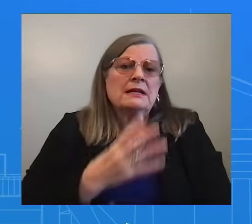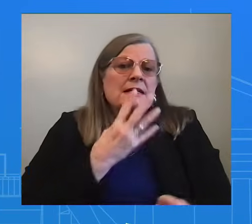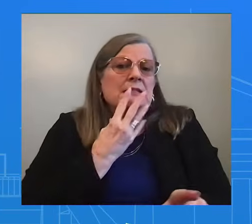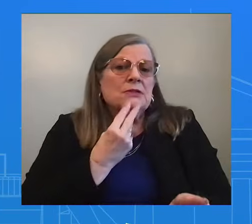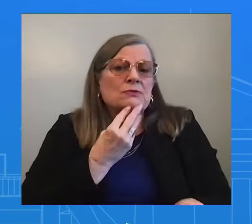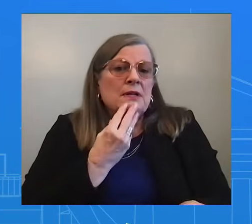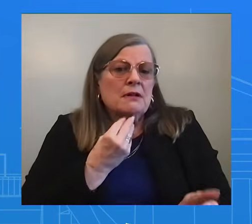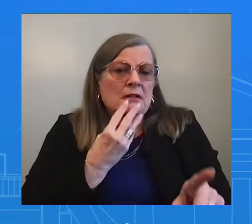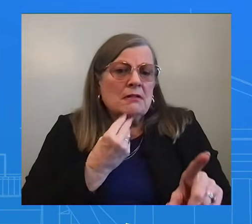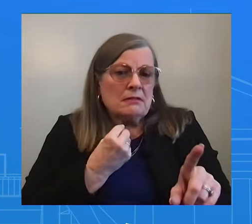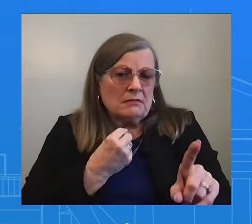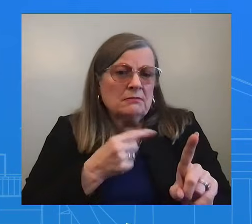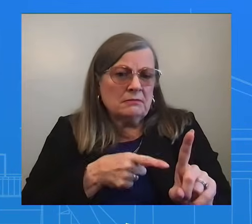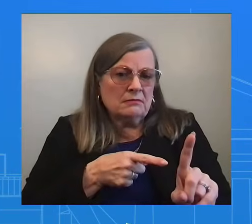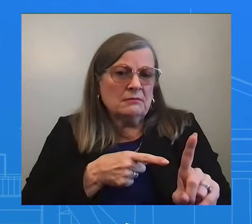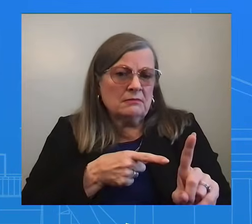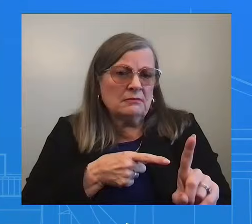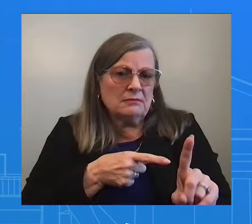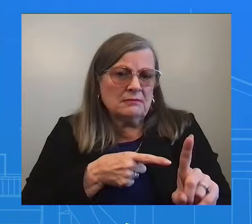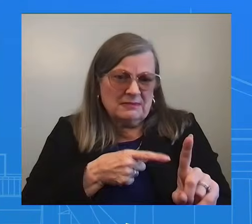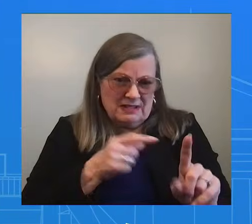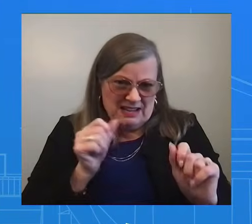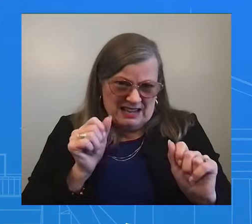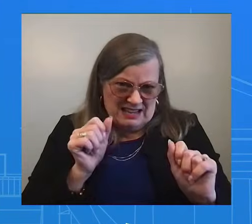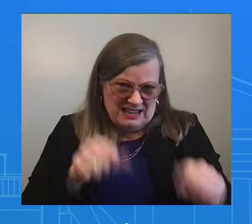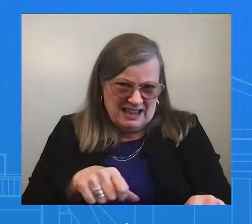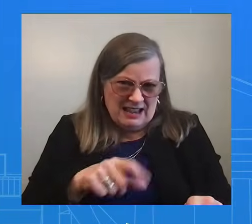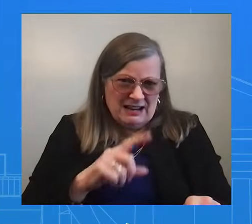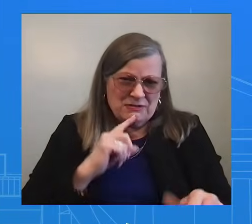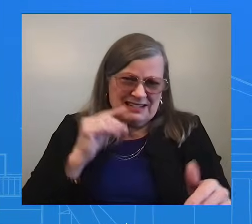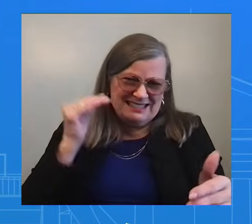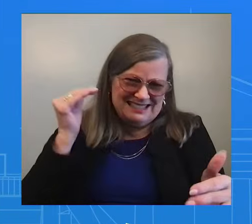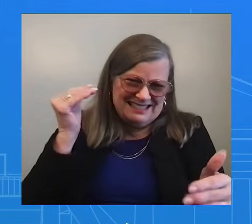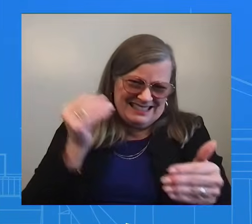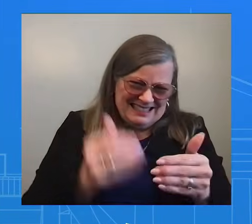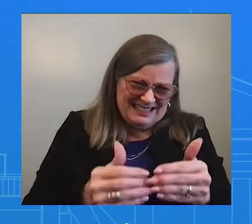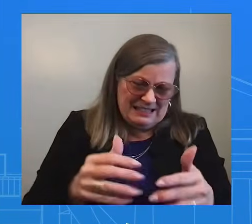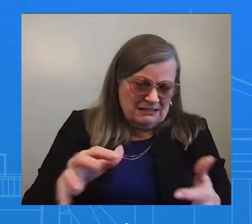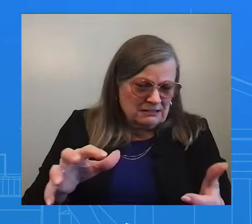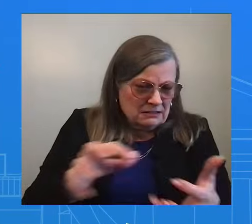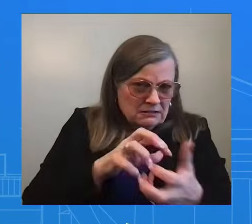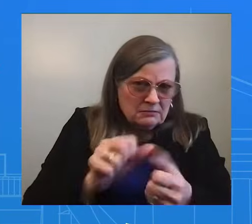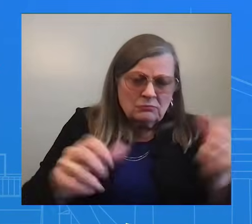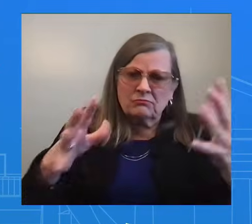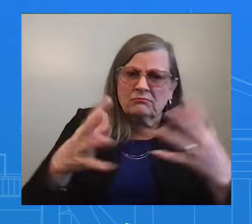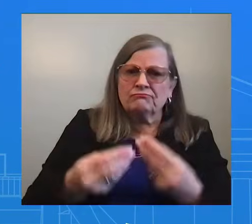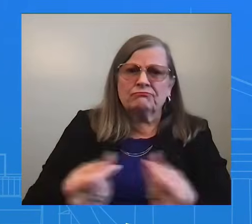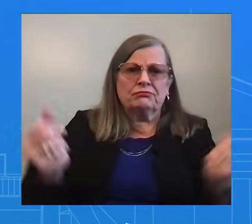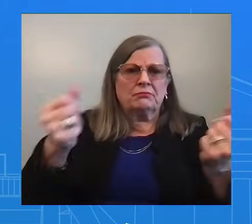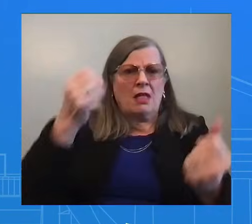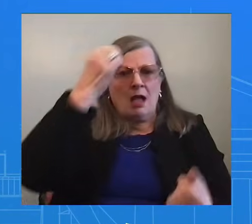Ms. Jean-Pierre: Arlette. And then we have The Press: Paul Whelan says that he's afraid for his safety after being assaulted by another inmate late last month.